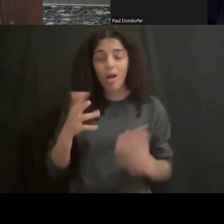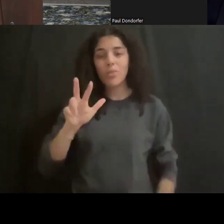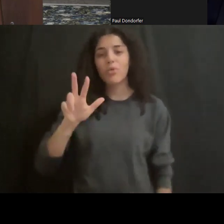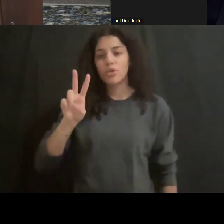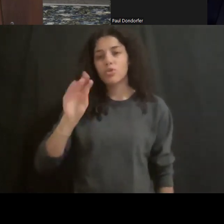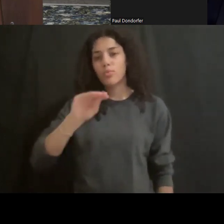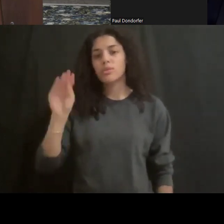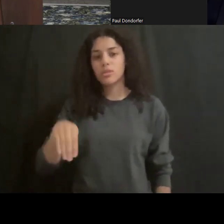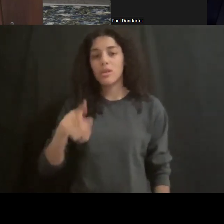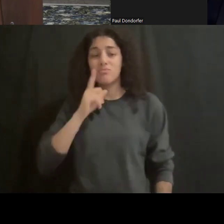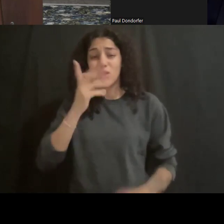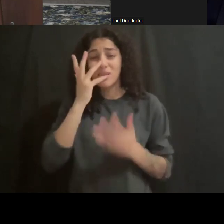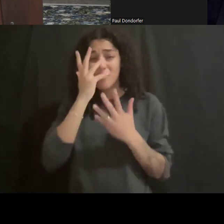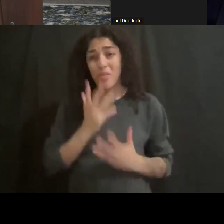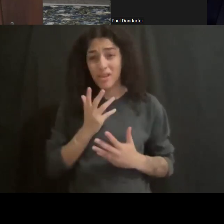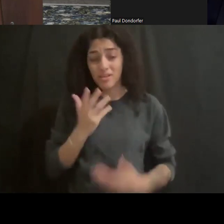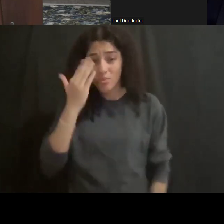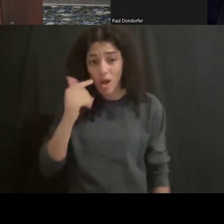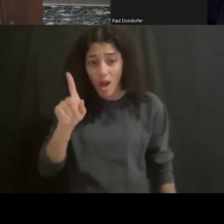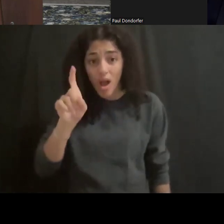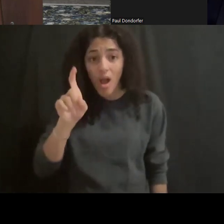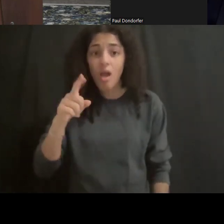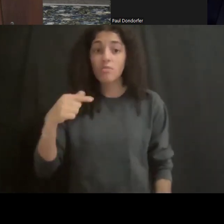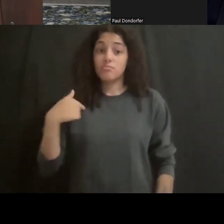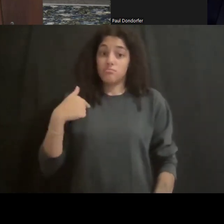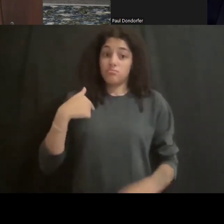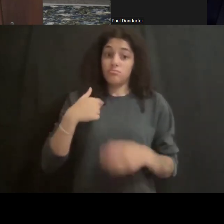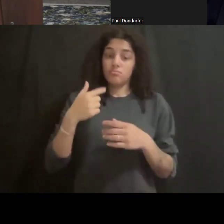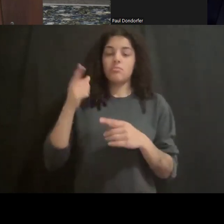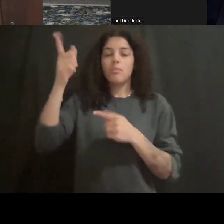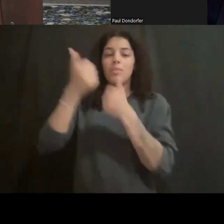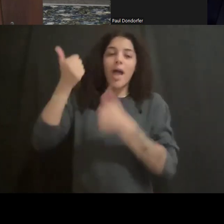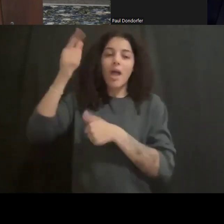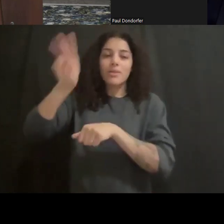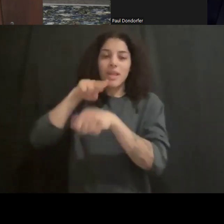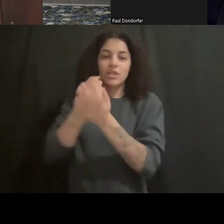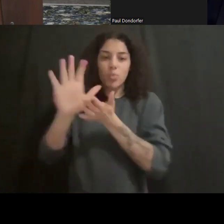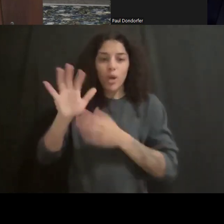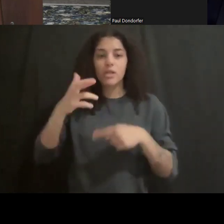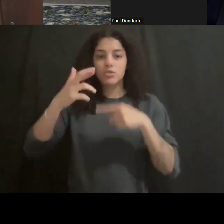National Waste and Recycling Association says that over the next 10 years the amount of available